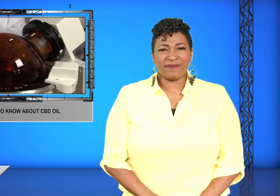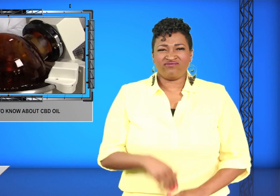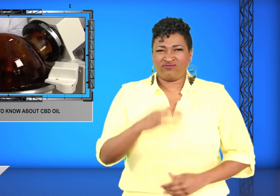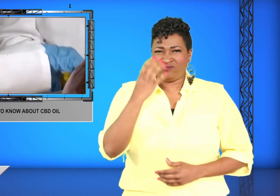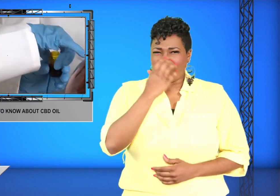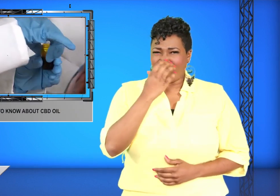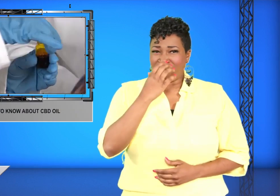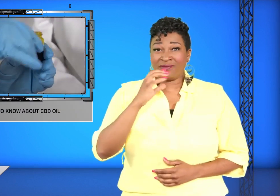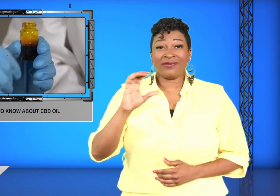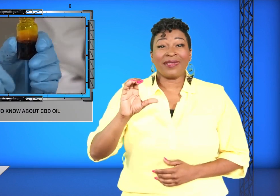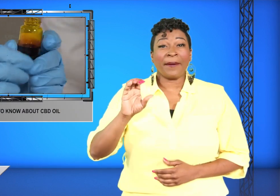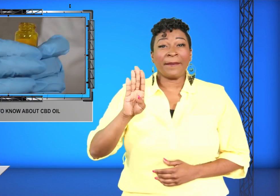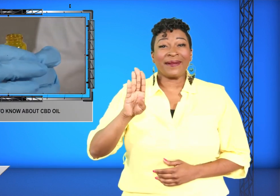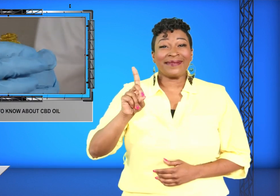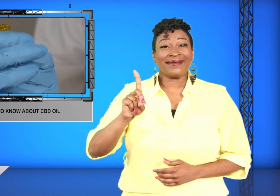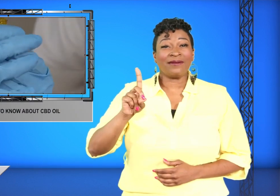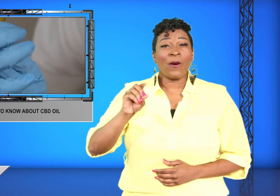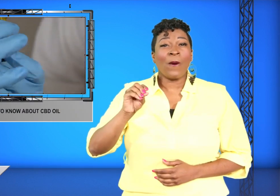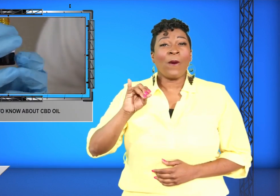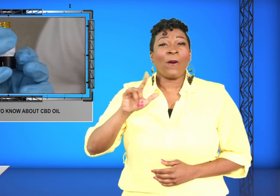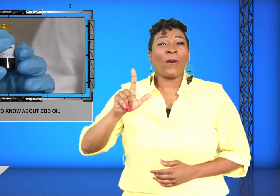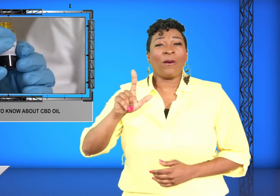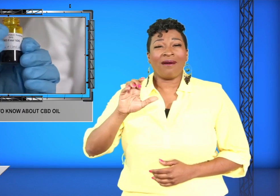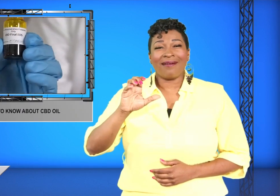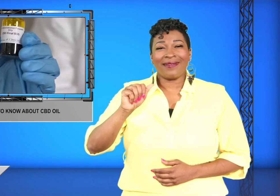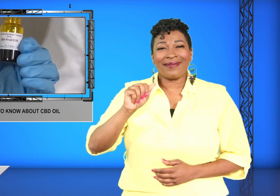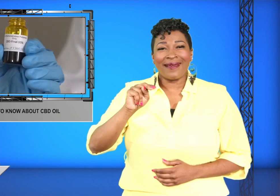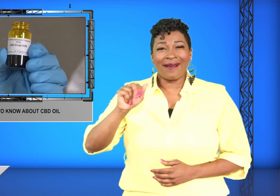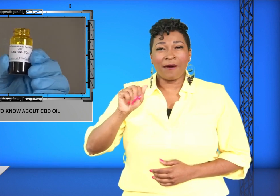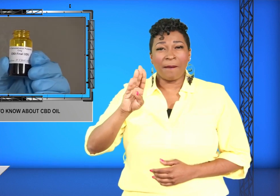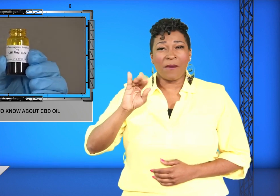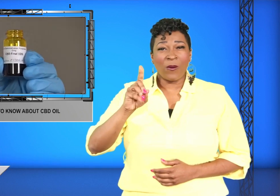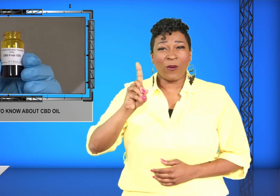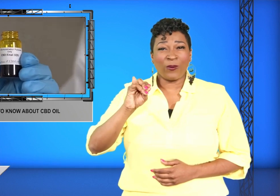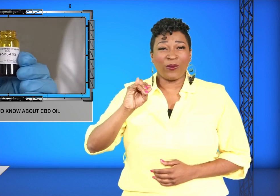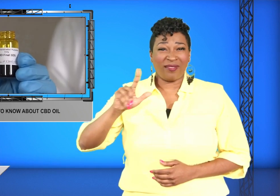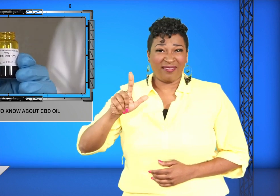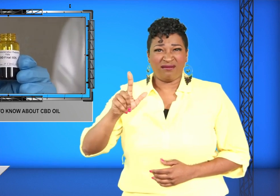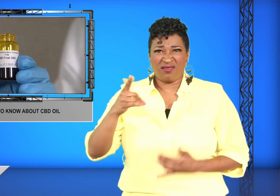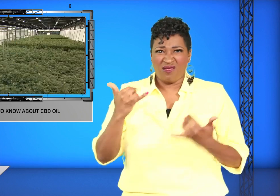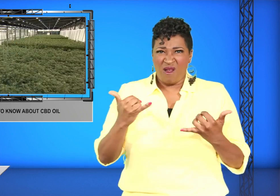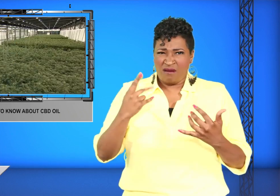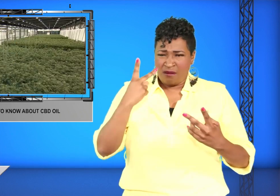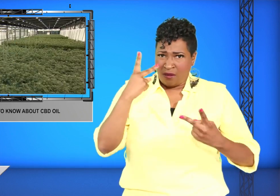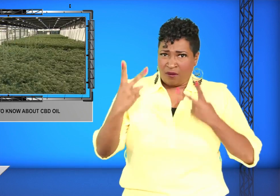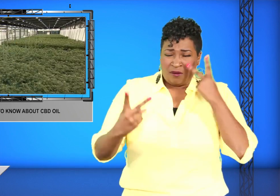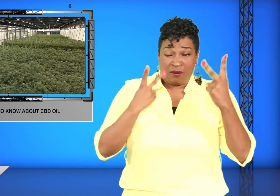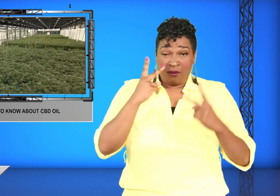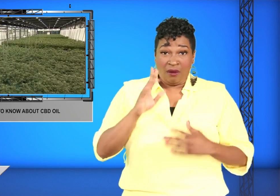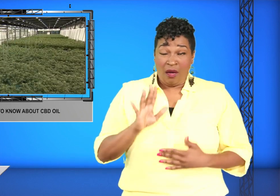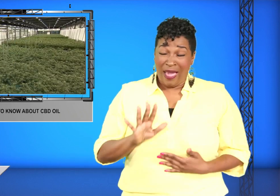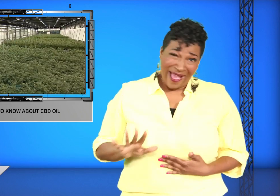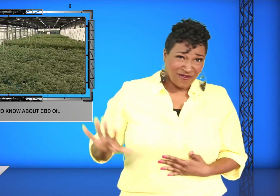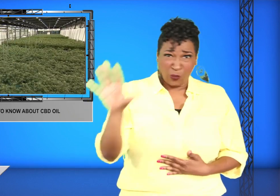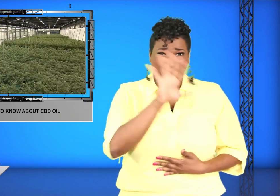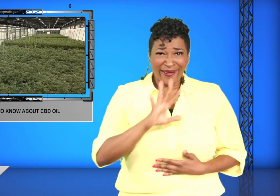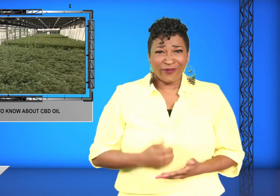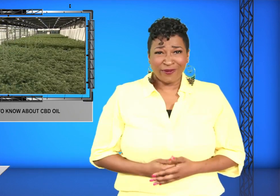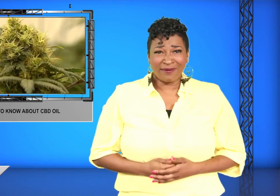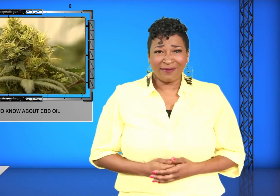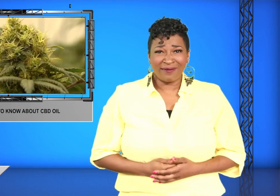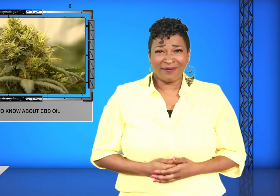It seems like CBD oil is everywhere these days.